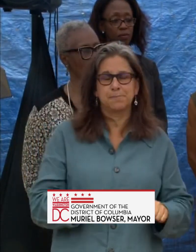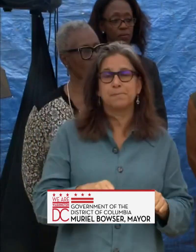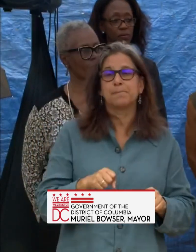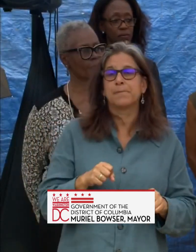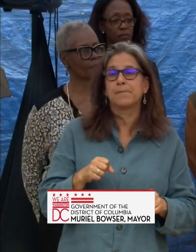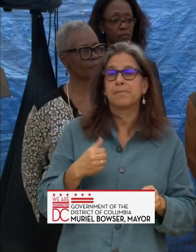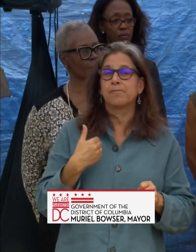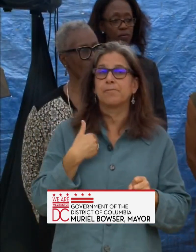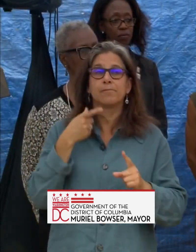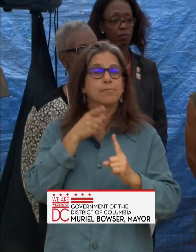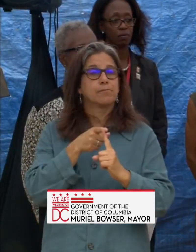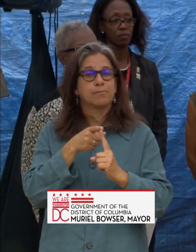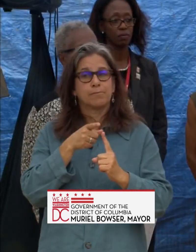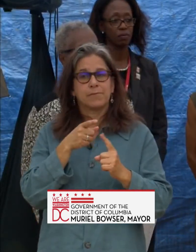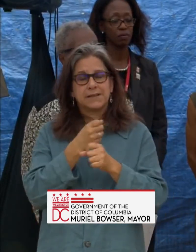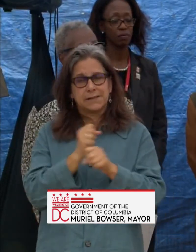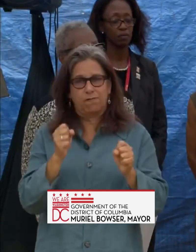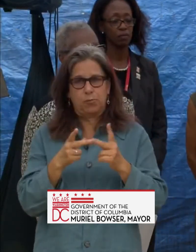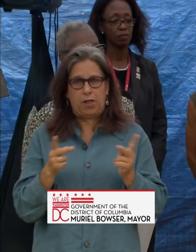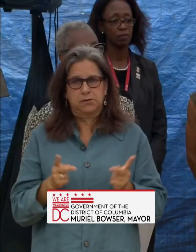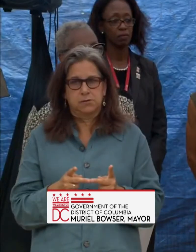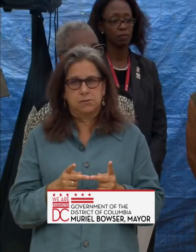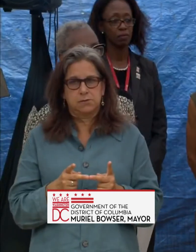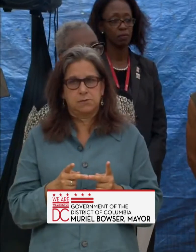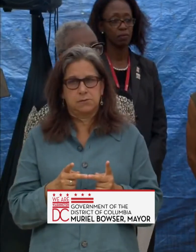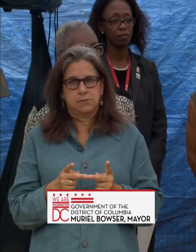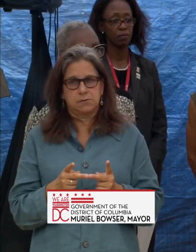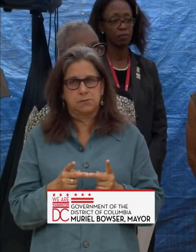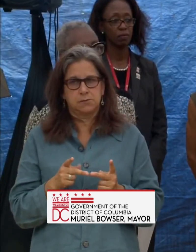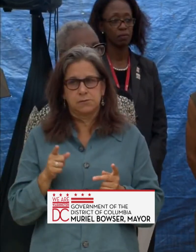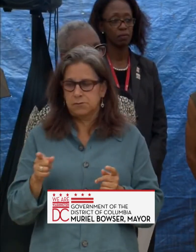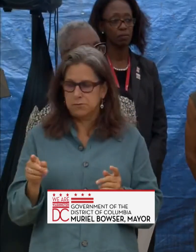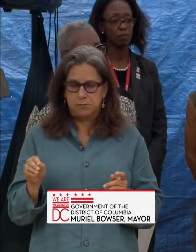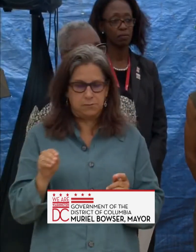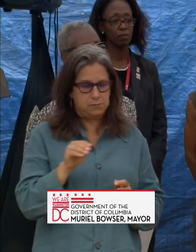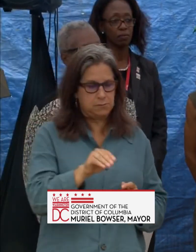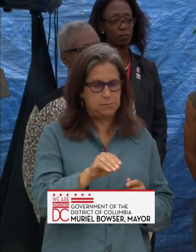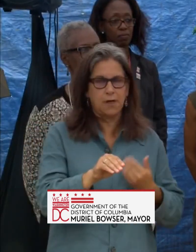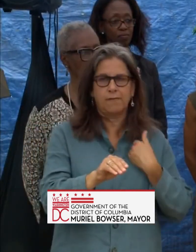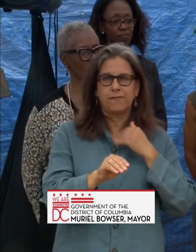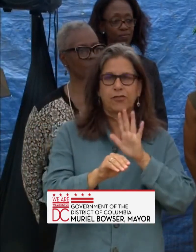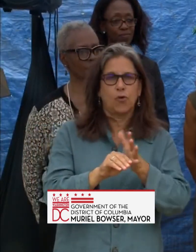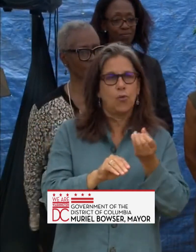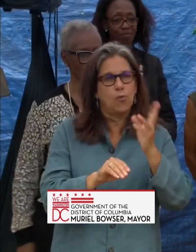BUT THEN GETTING THEM BACK IN THEIR OWN HOUSING AND STABILIZED IN THAT HOUSING AS QUICKLY AS POSSIBLE. THANK YOU, EVERYBODY. THANK YOU.